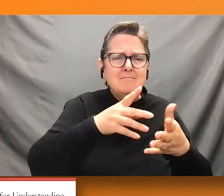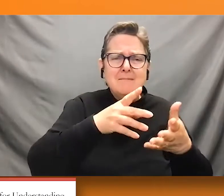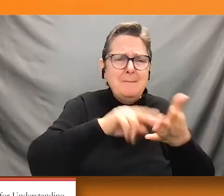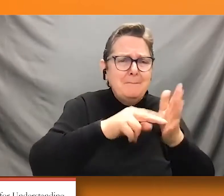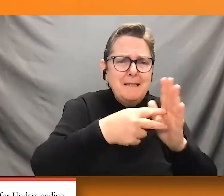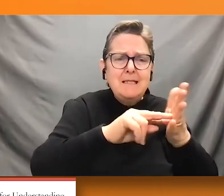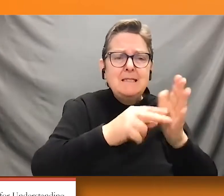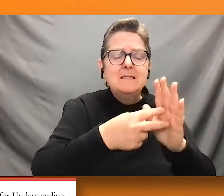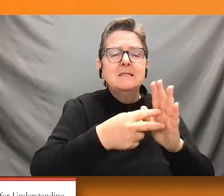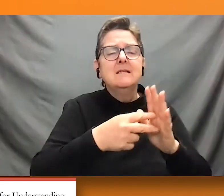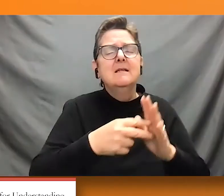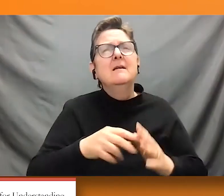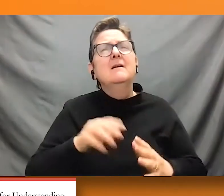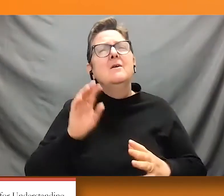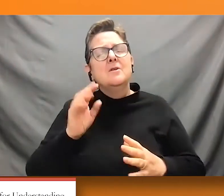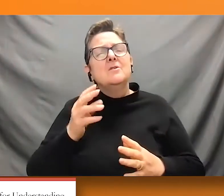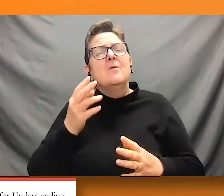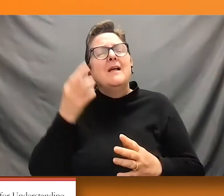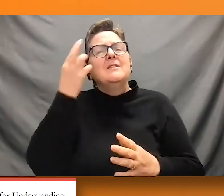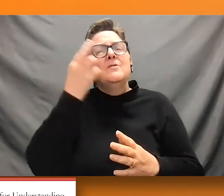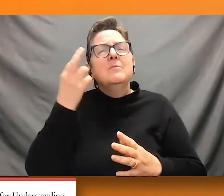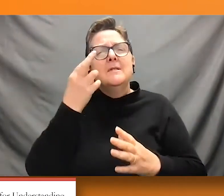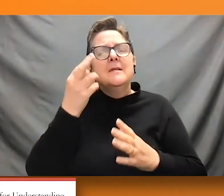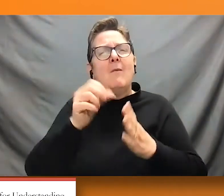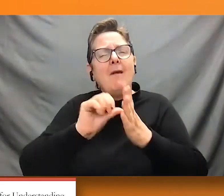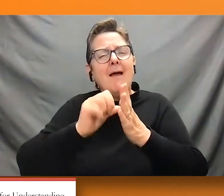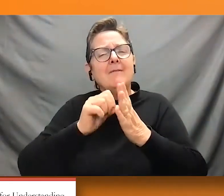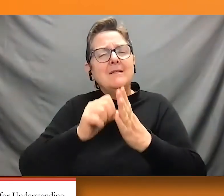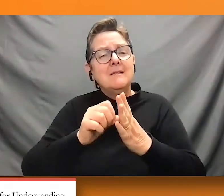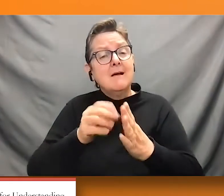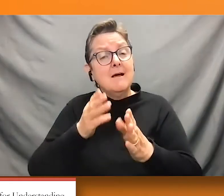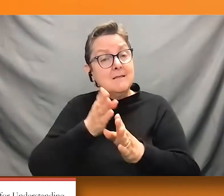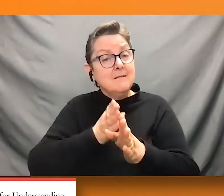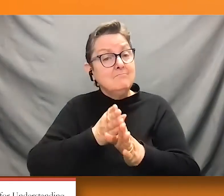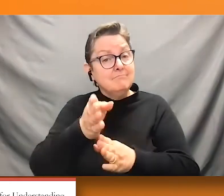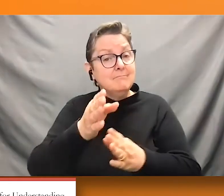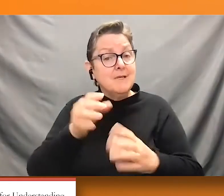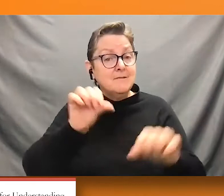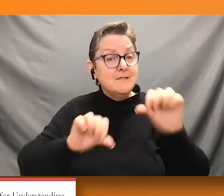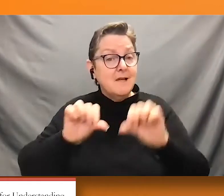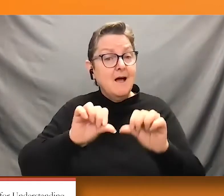So, this is where science passages can be very different than other disciplines,